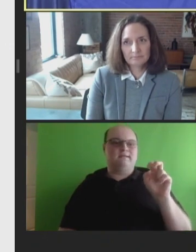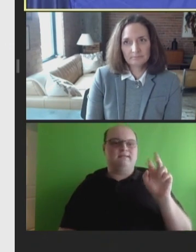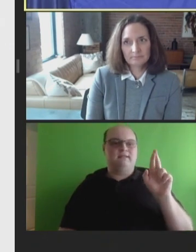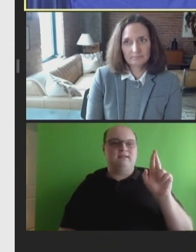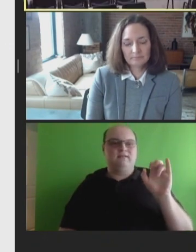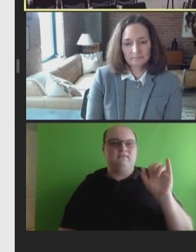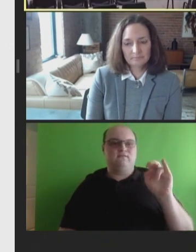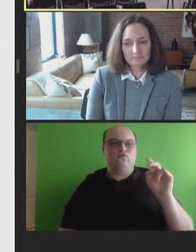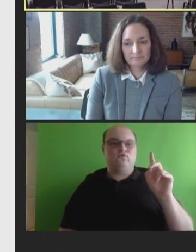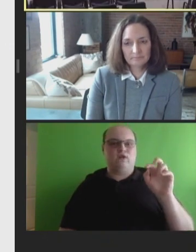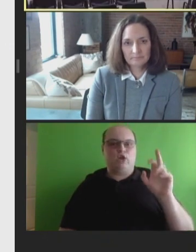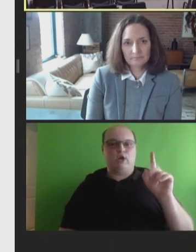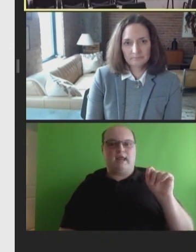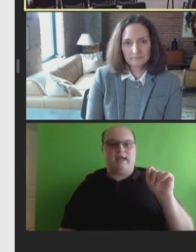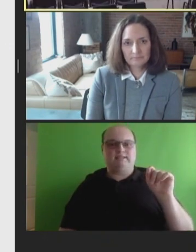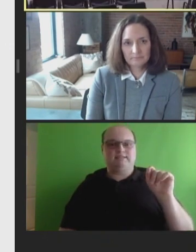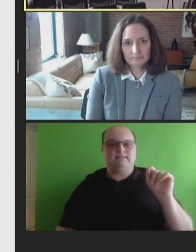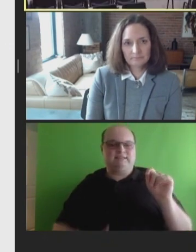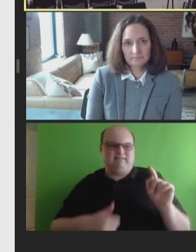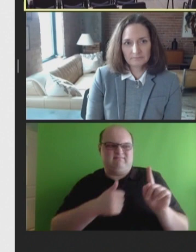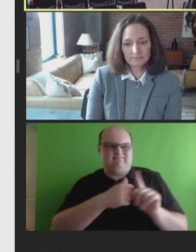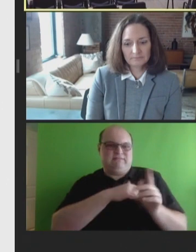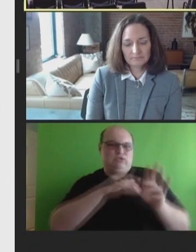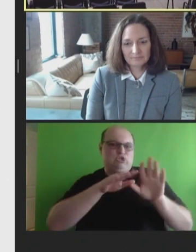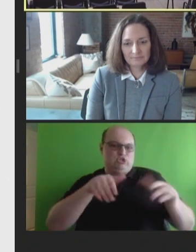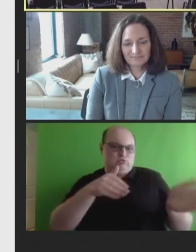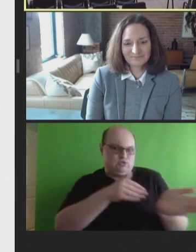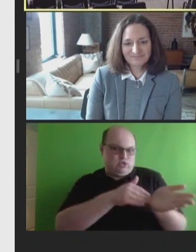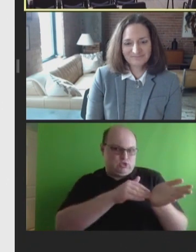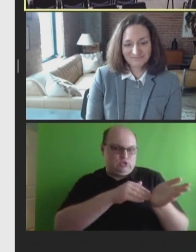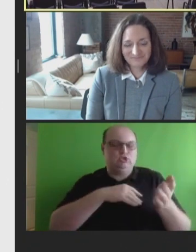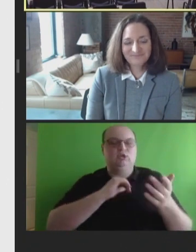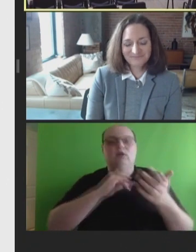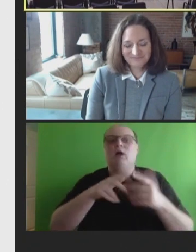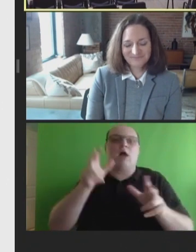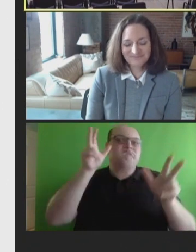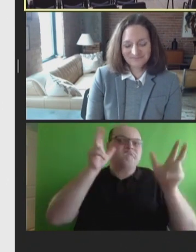As I listen to this, I'm trying to think through the practical aspects. This is really complicated.